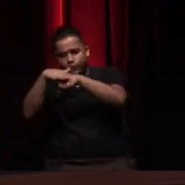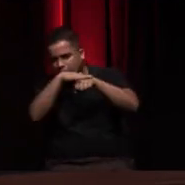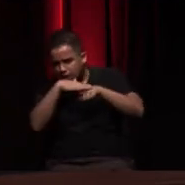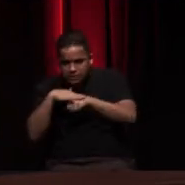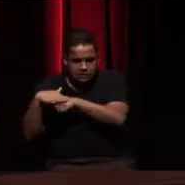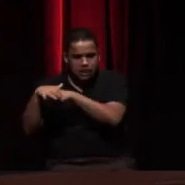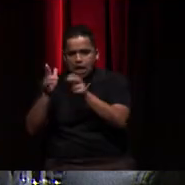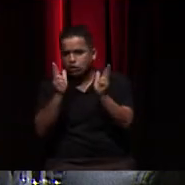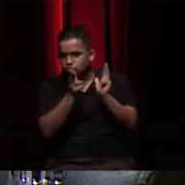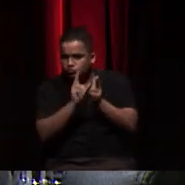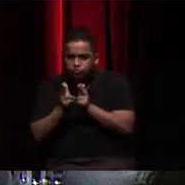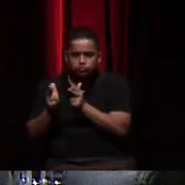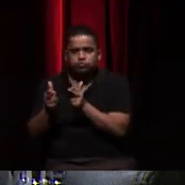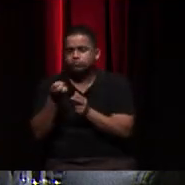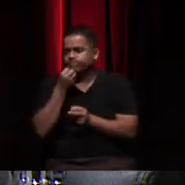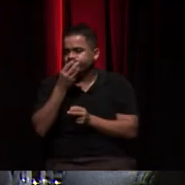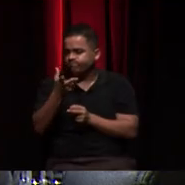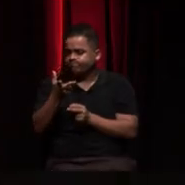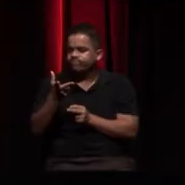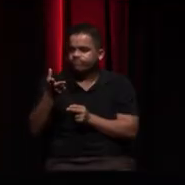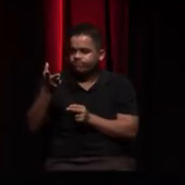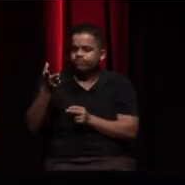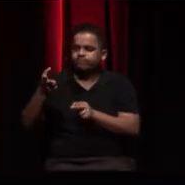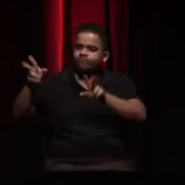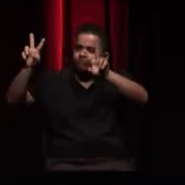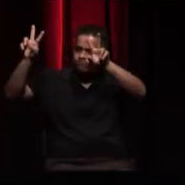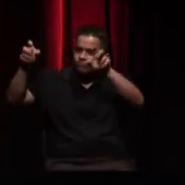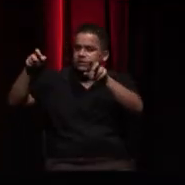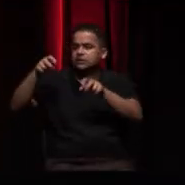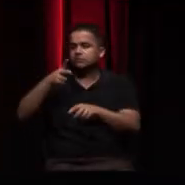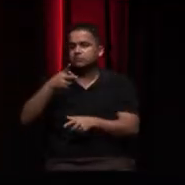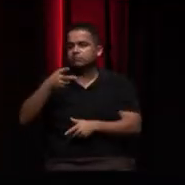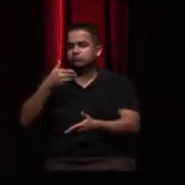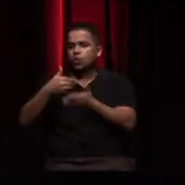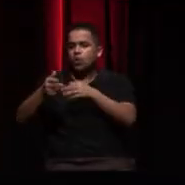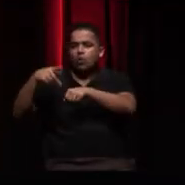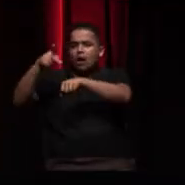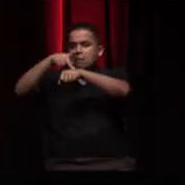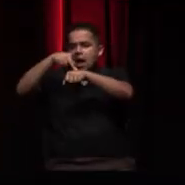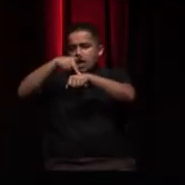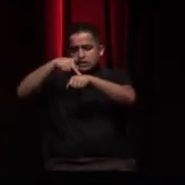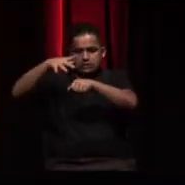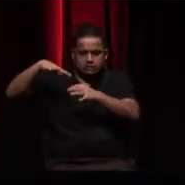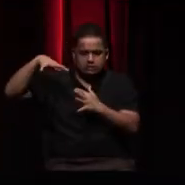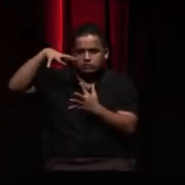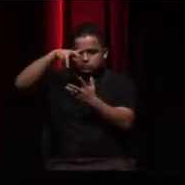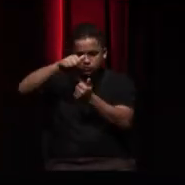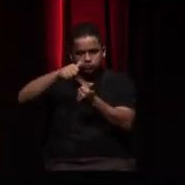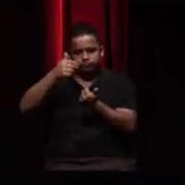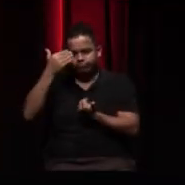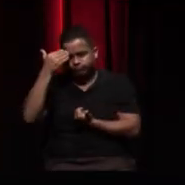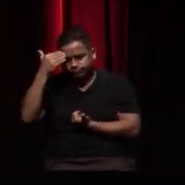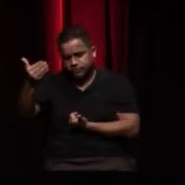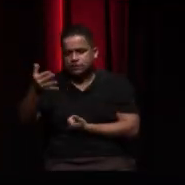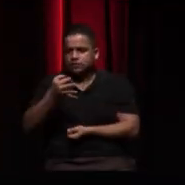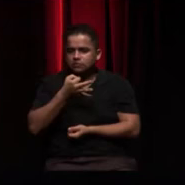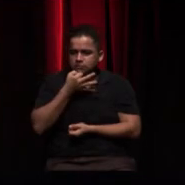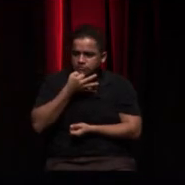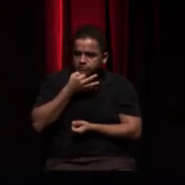is to be exalted in any country. So thank you very much for the opportunity.